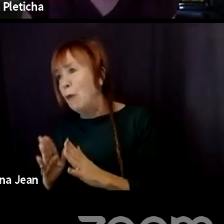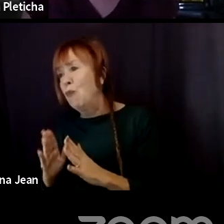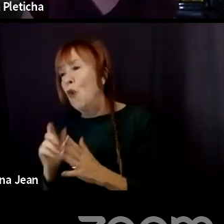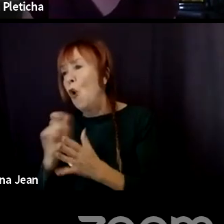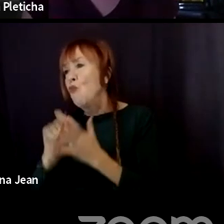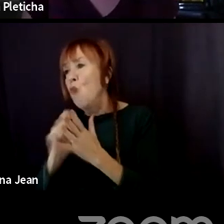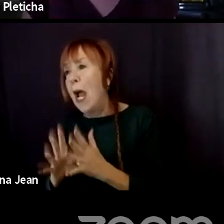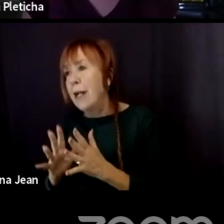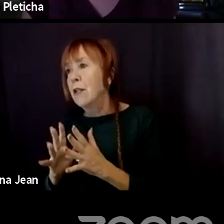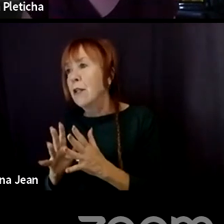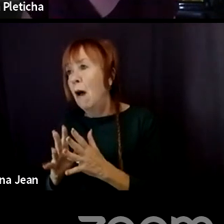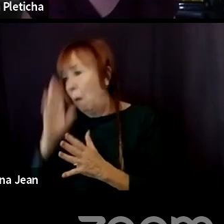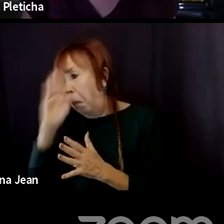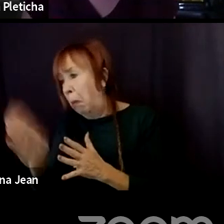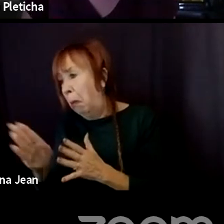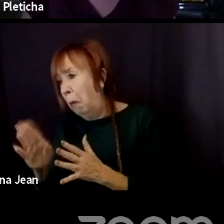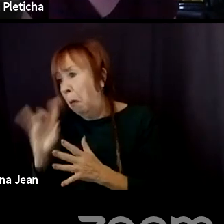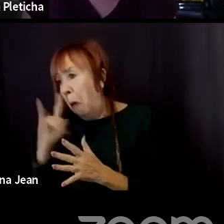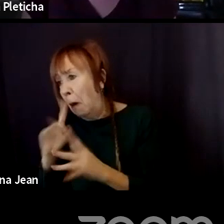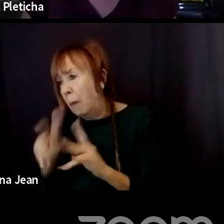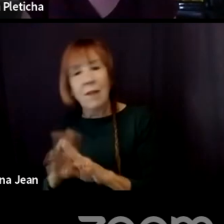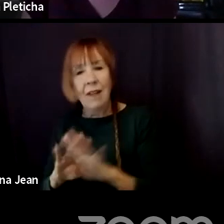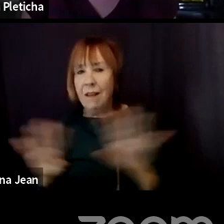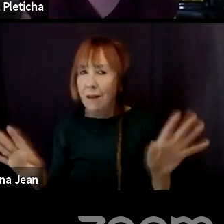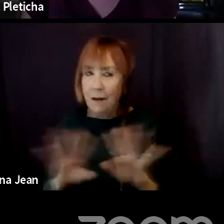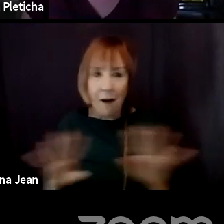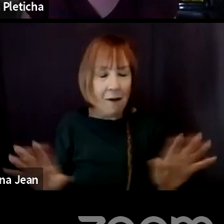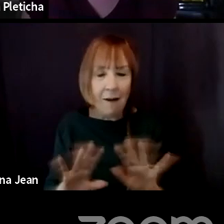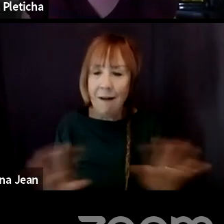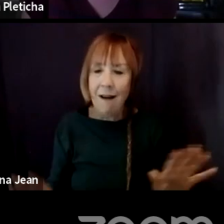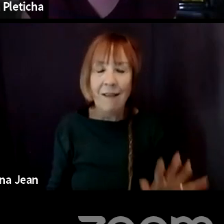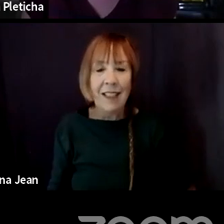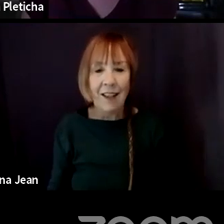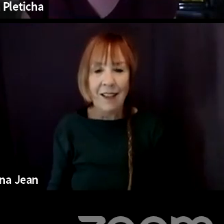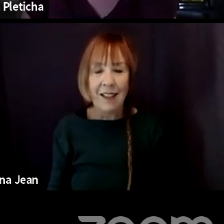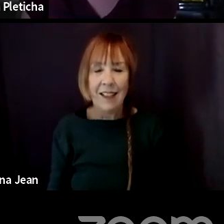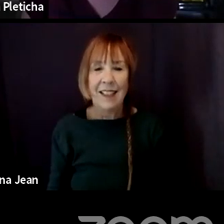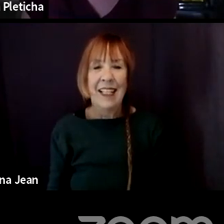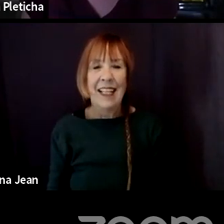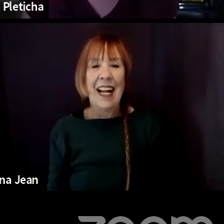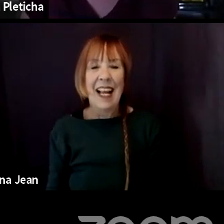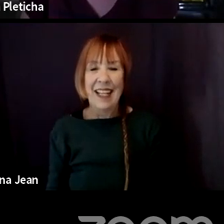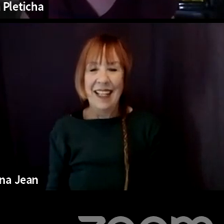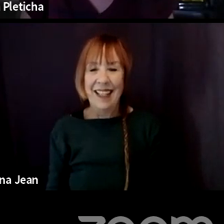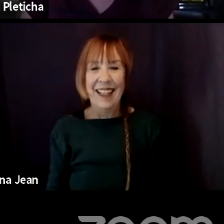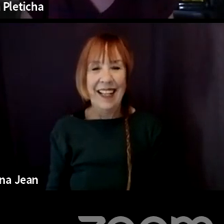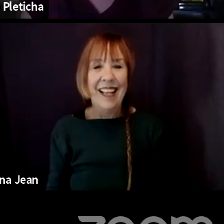and it's one of those things where I can go through and there's sometimes every time I read through it, I laugh, I'm like, God, that's good.